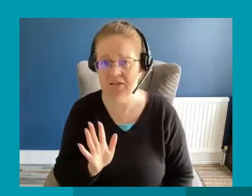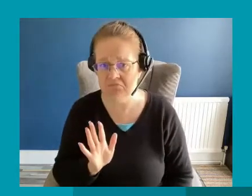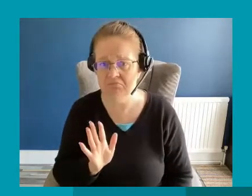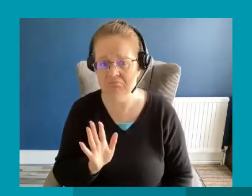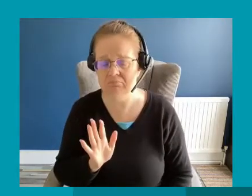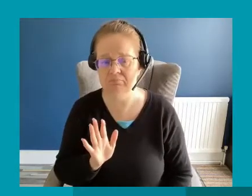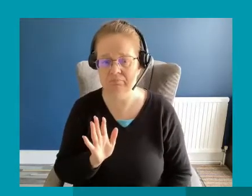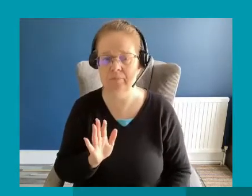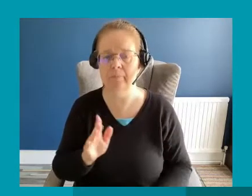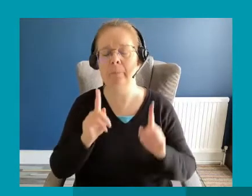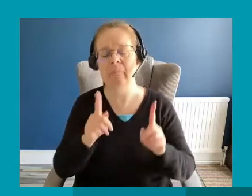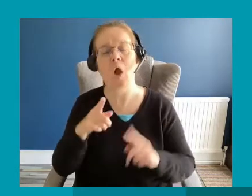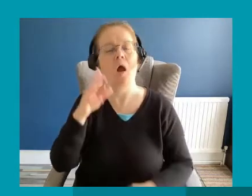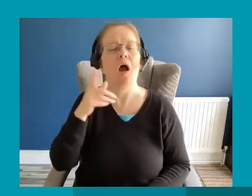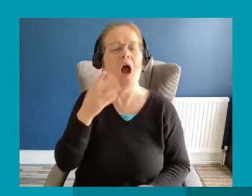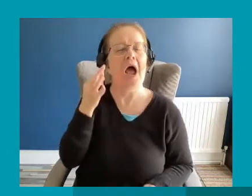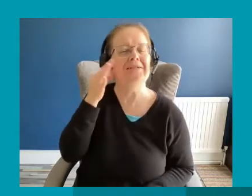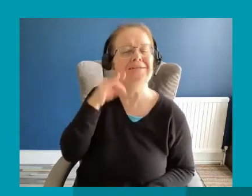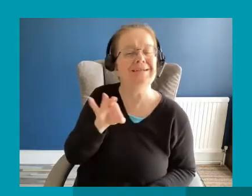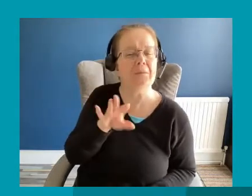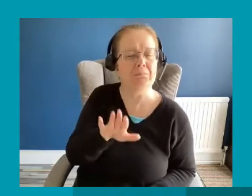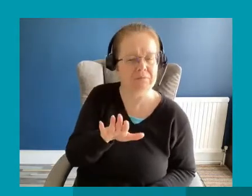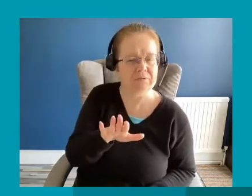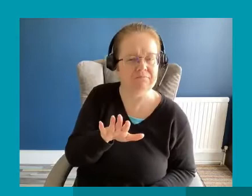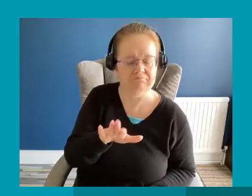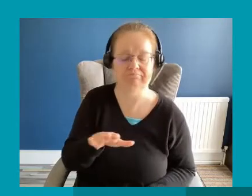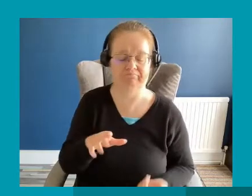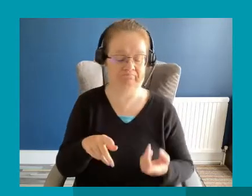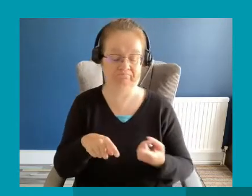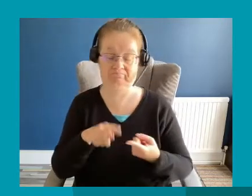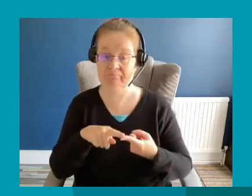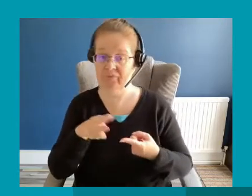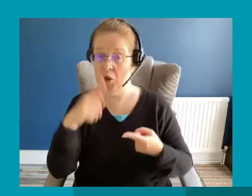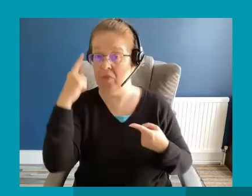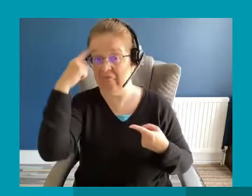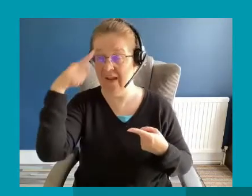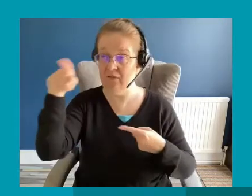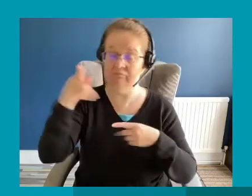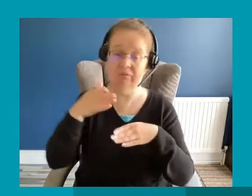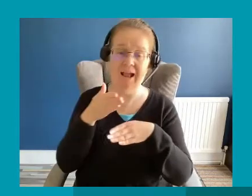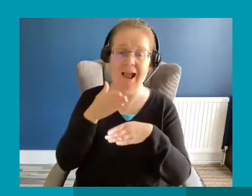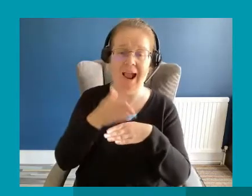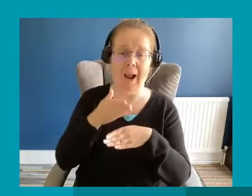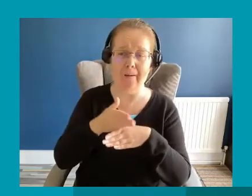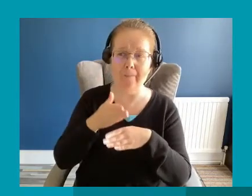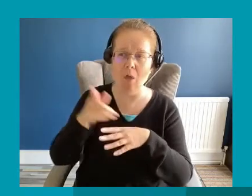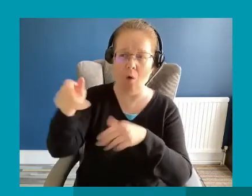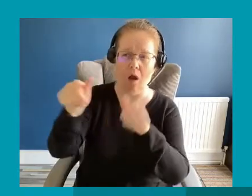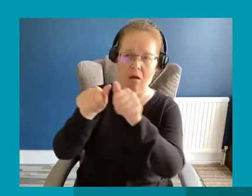Here's some tips, though you might want to consider each employer and the job